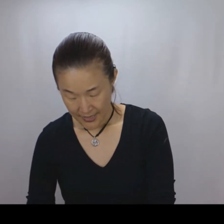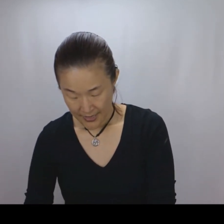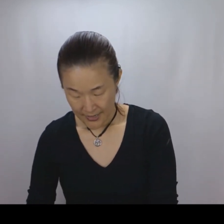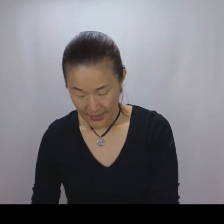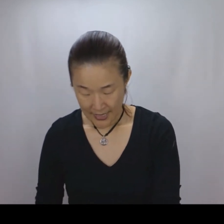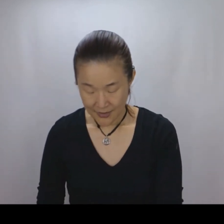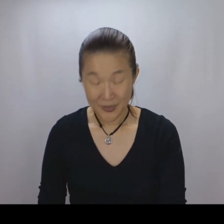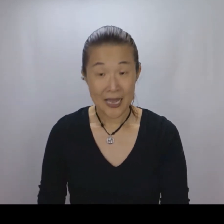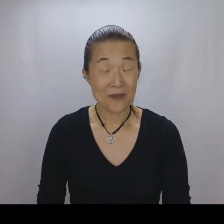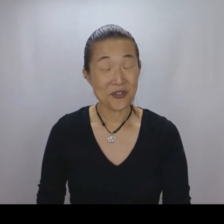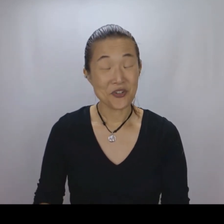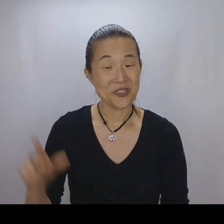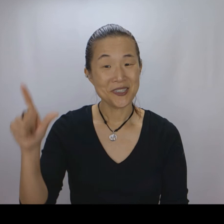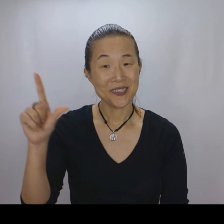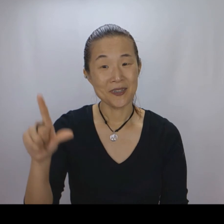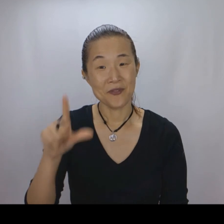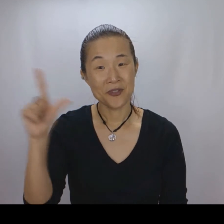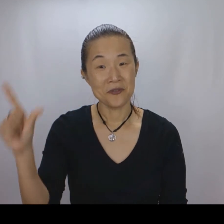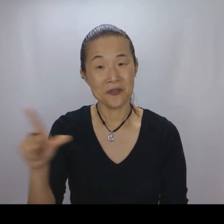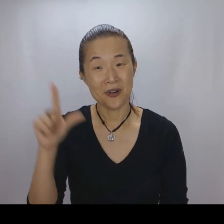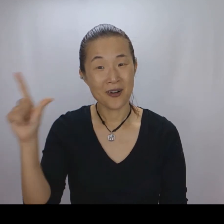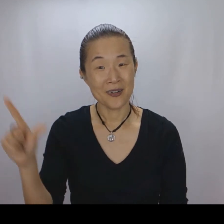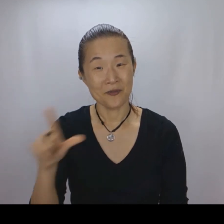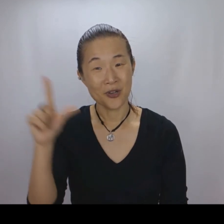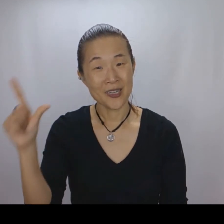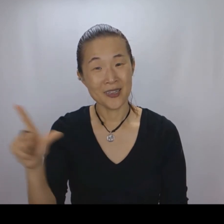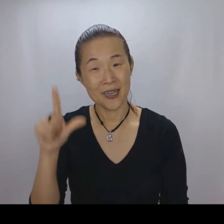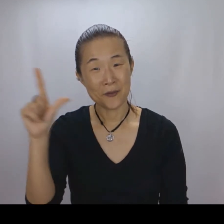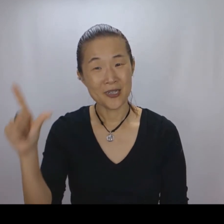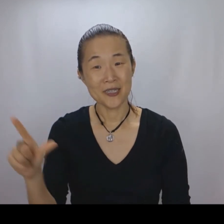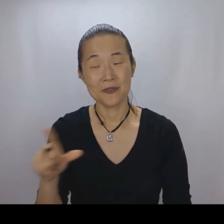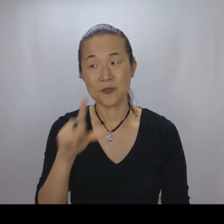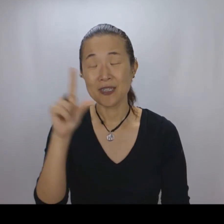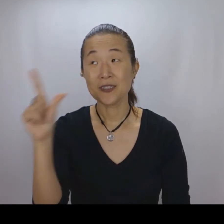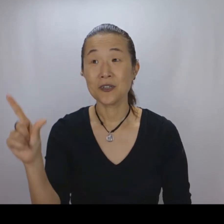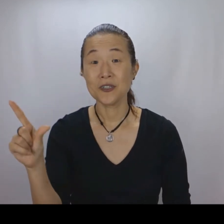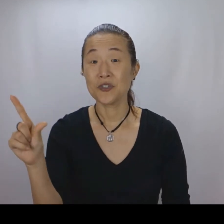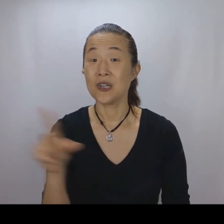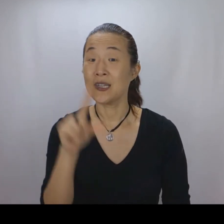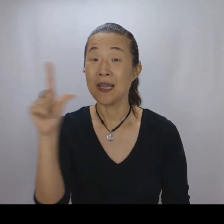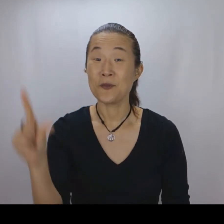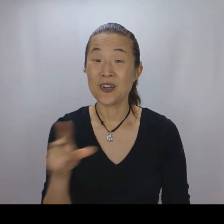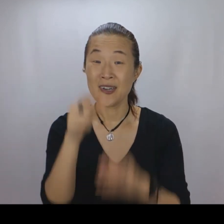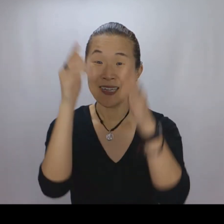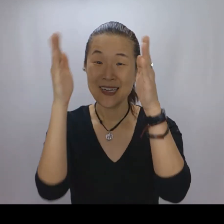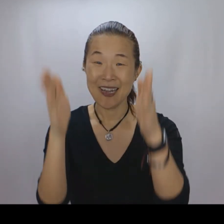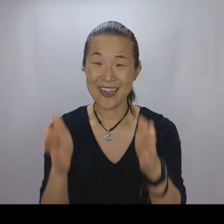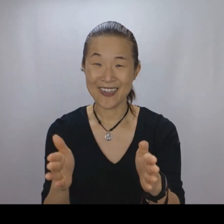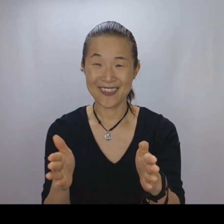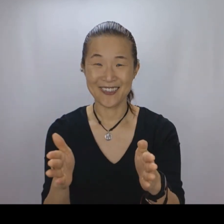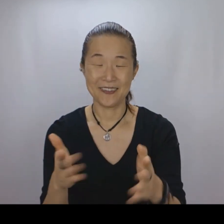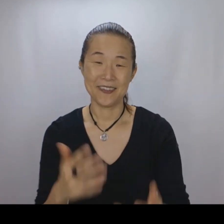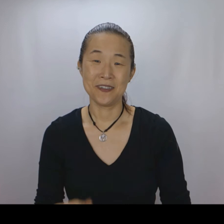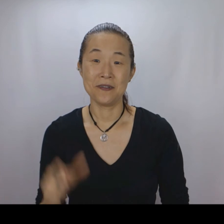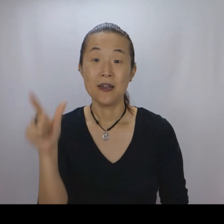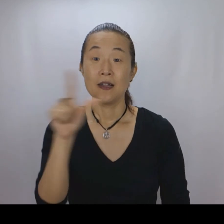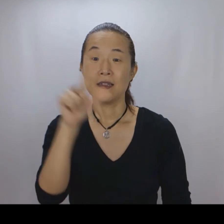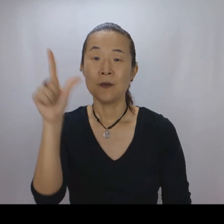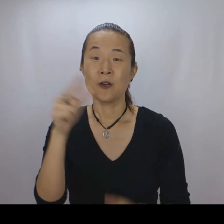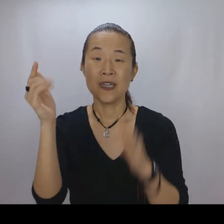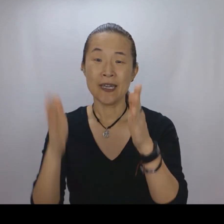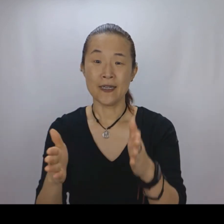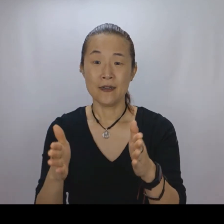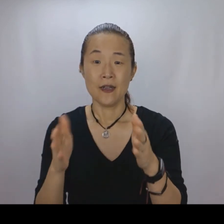And then last we have of course if you are working in the library chances are, you're a librarian. so librarIAN.